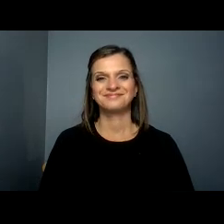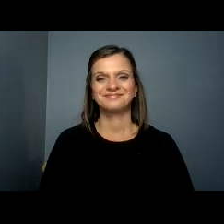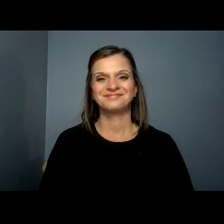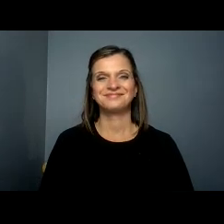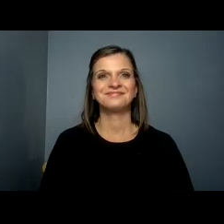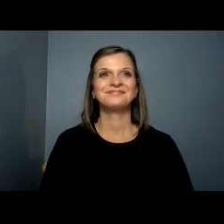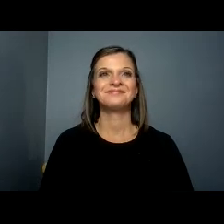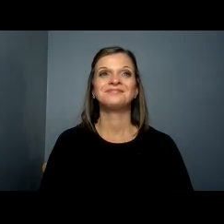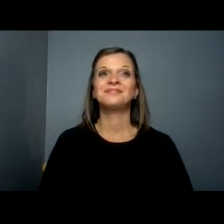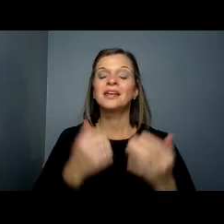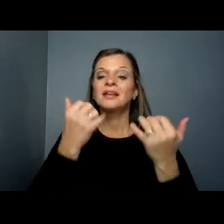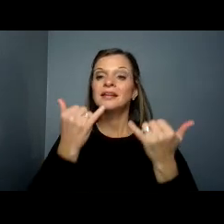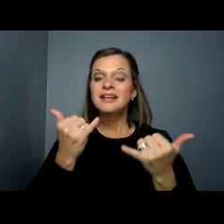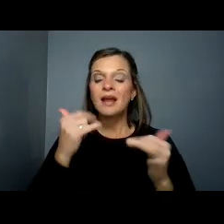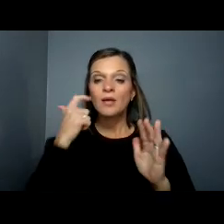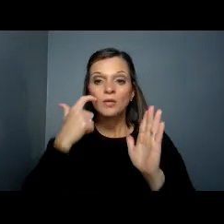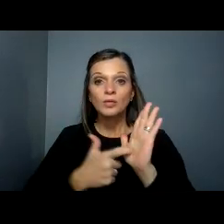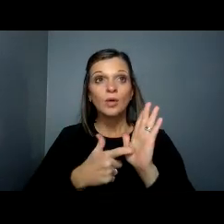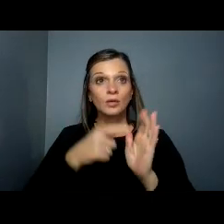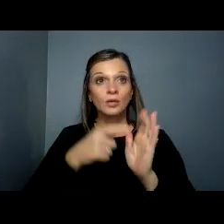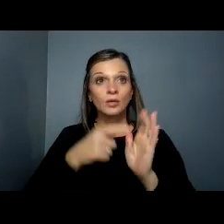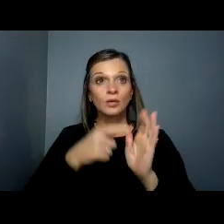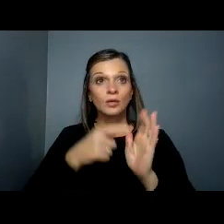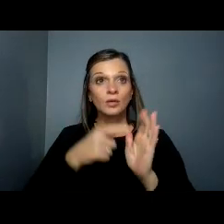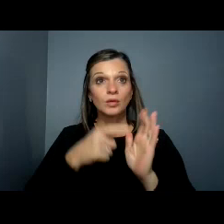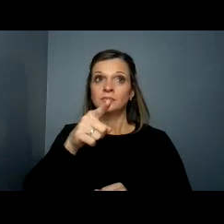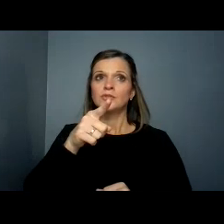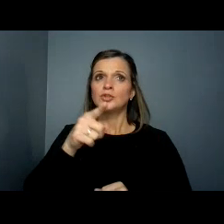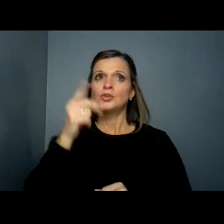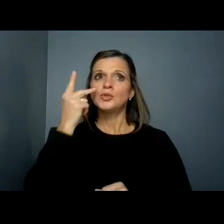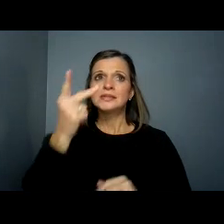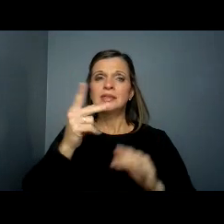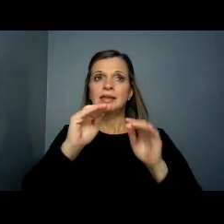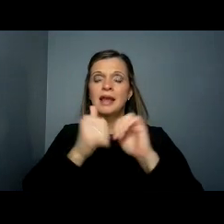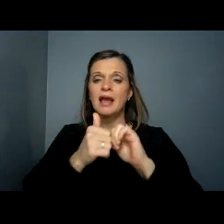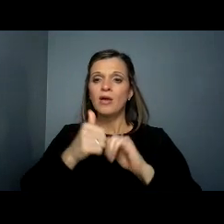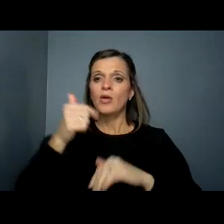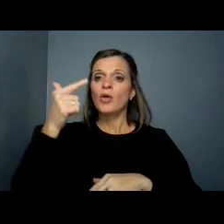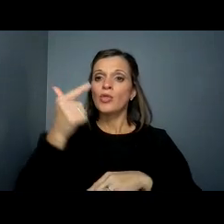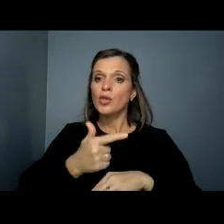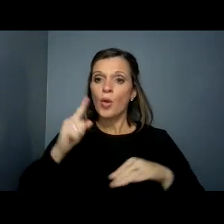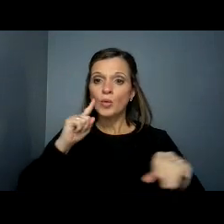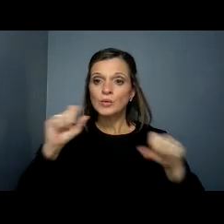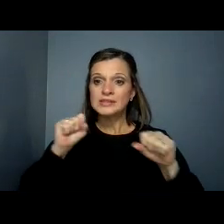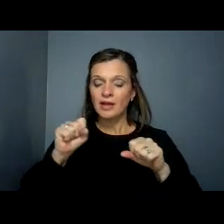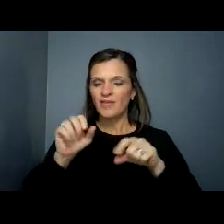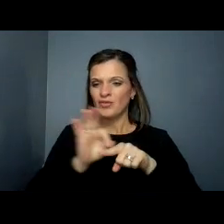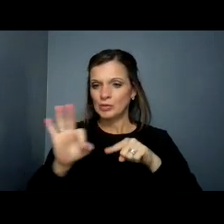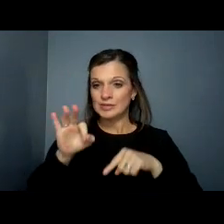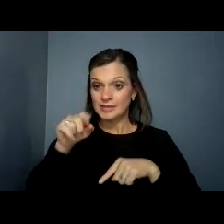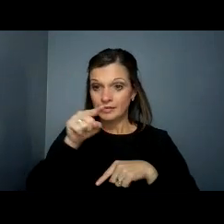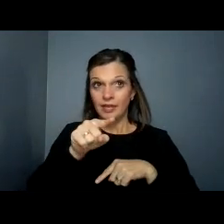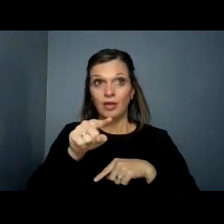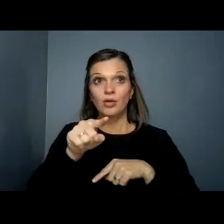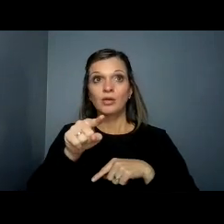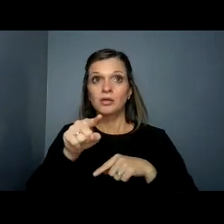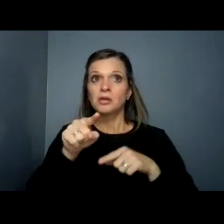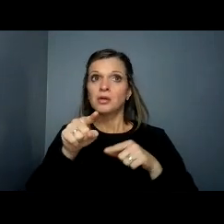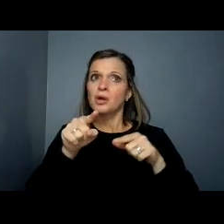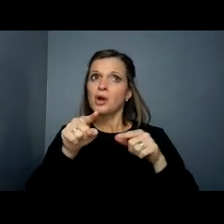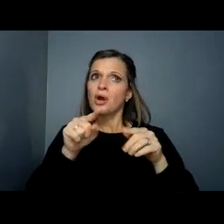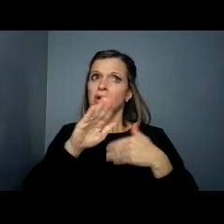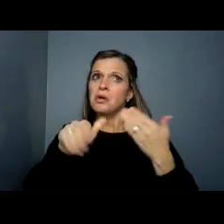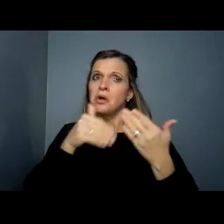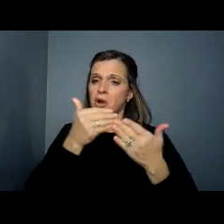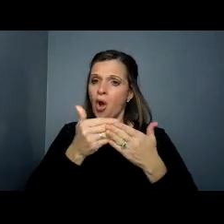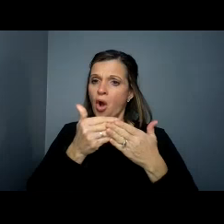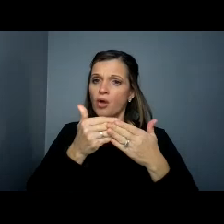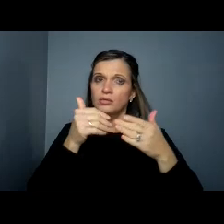You see how the you see how the low frequencies? There, right here are all pretty close to normal.